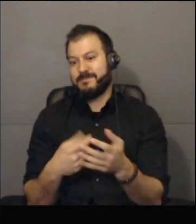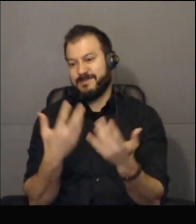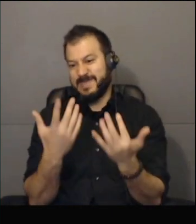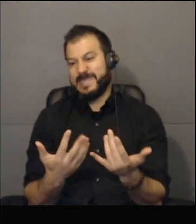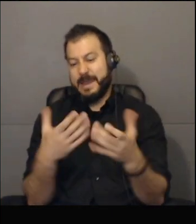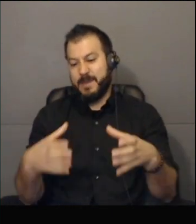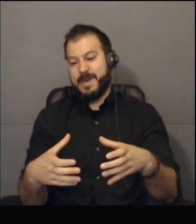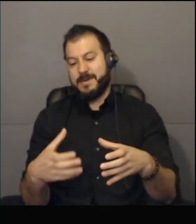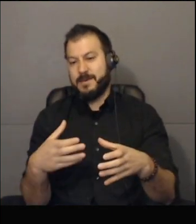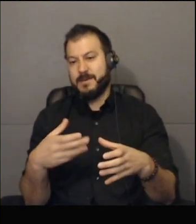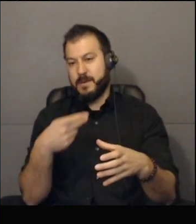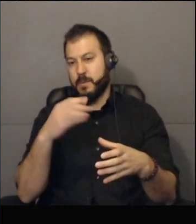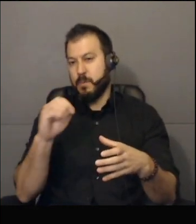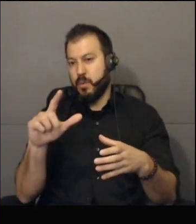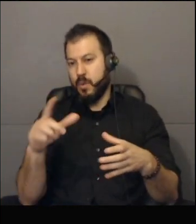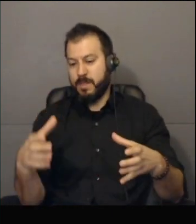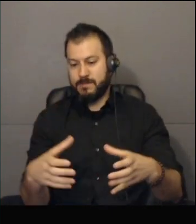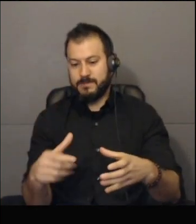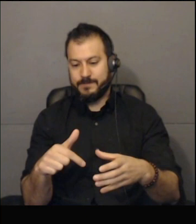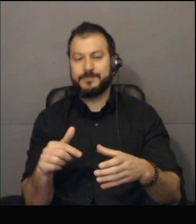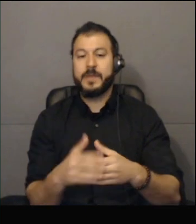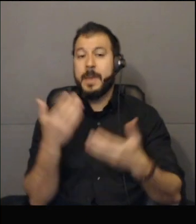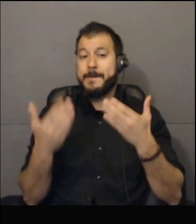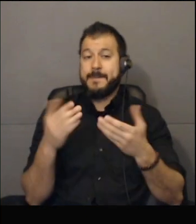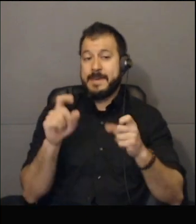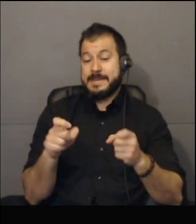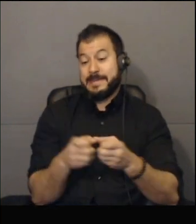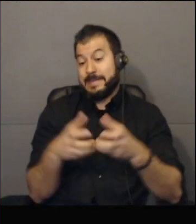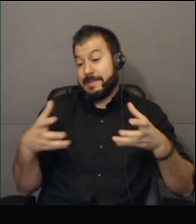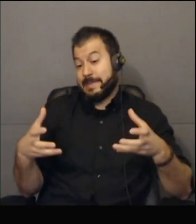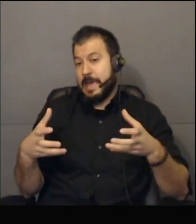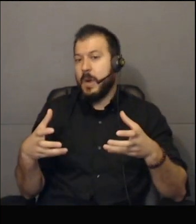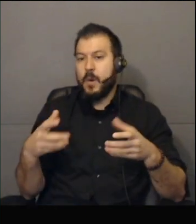Lastly, you may need to scale your servers to specific